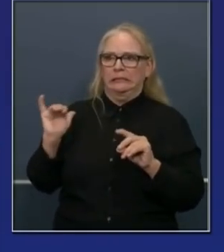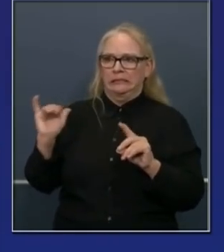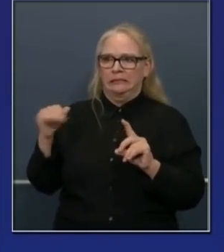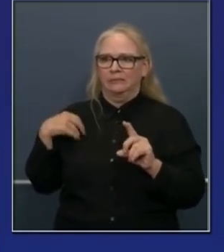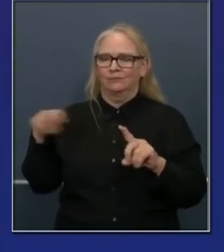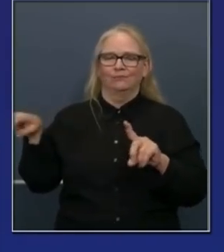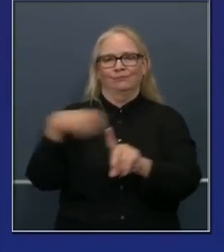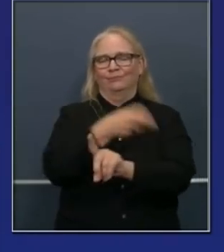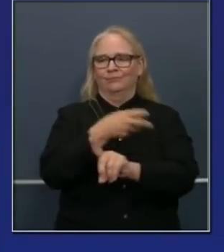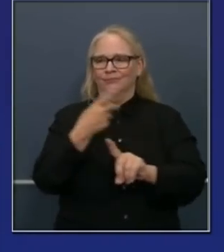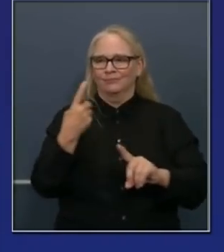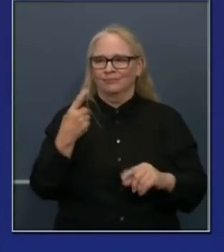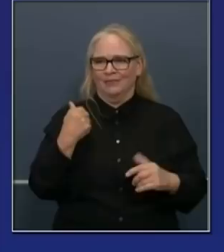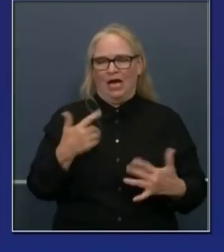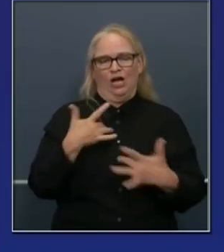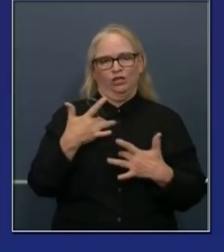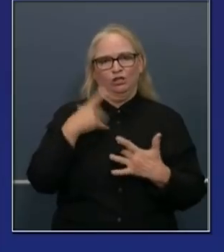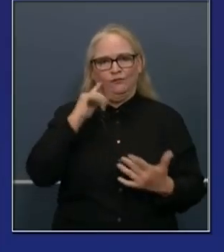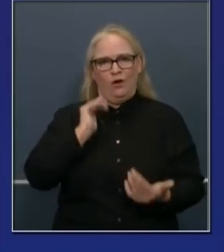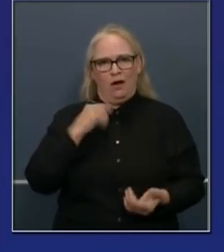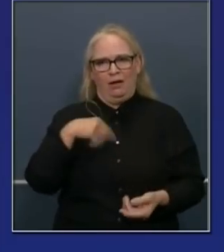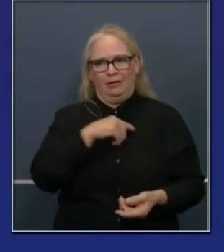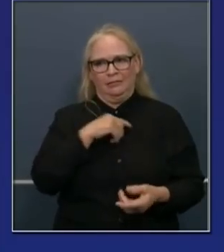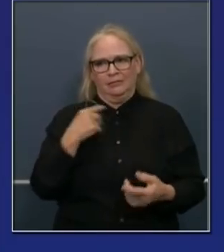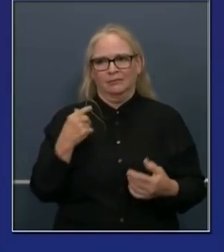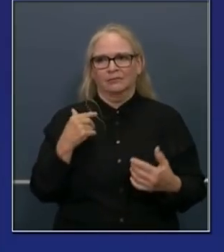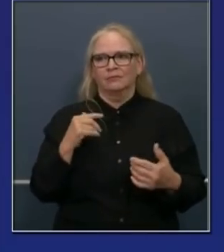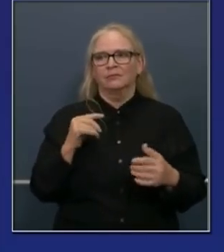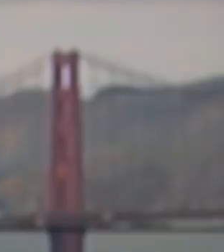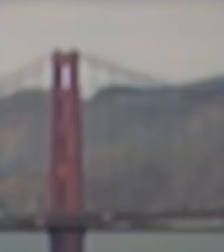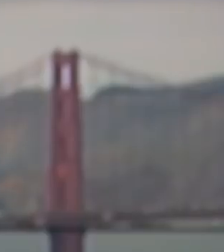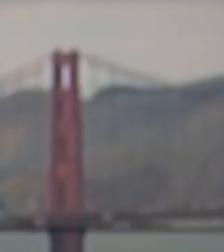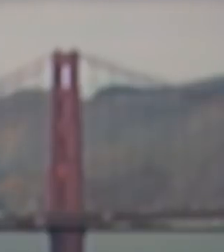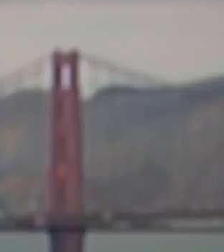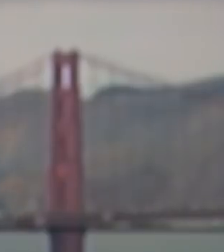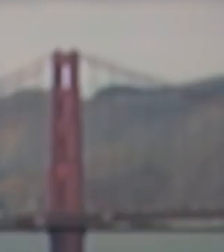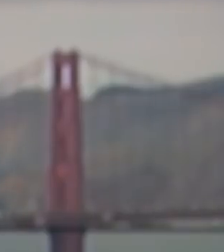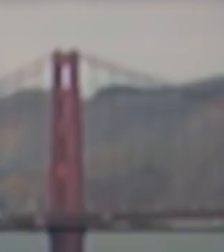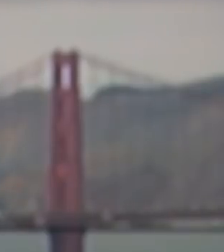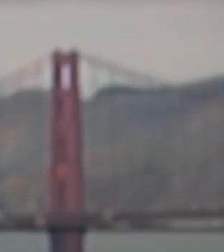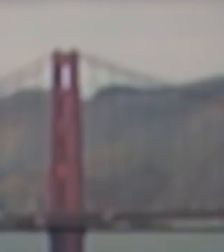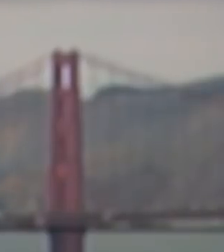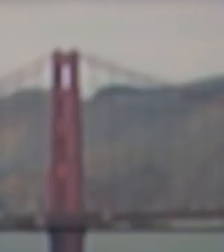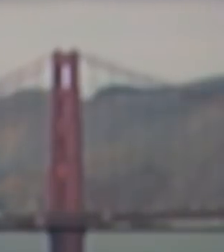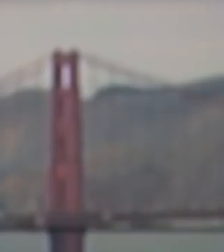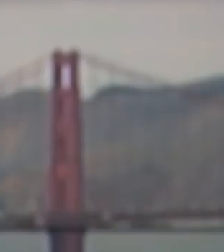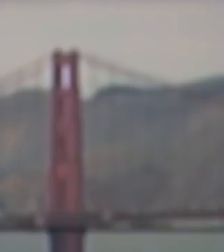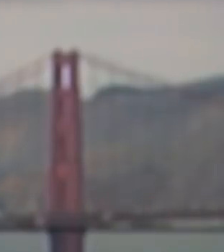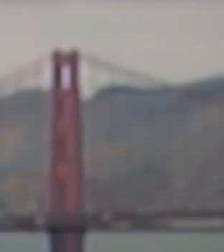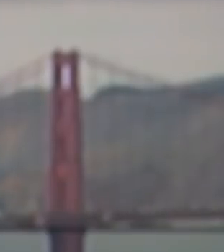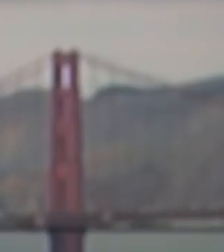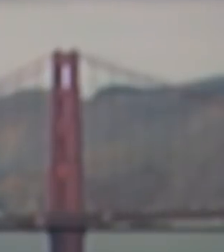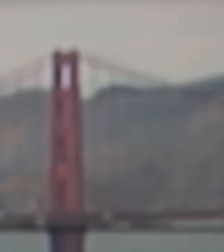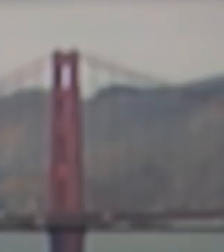REMAINING -- YOU HEARD FROM GOVERNOR NEWSOM WITH AN UPDATE ON CORONAVIRUS AND THE PLANS FOR